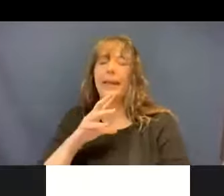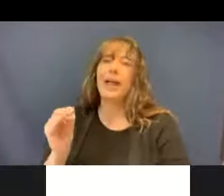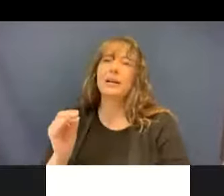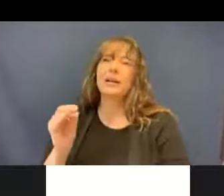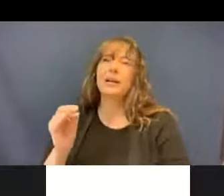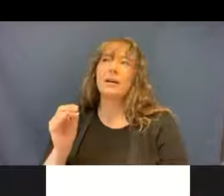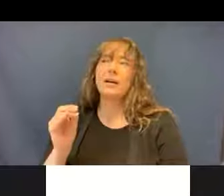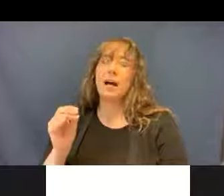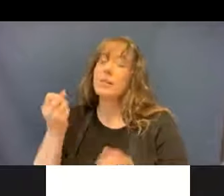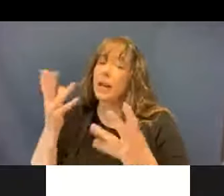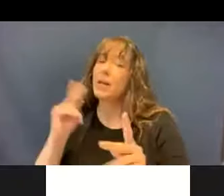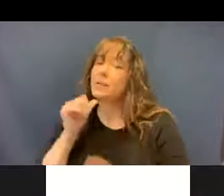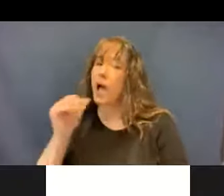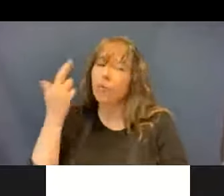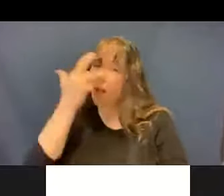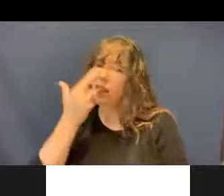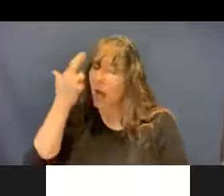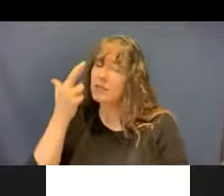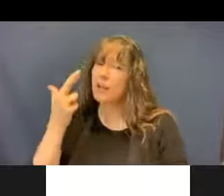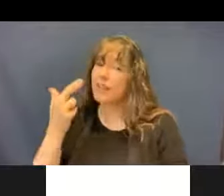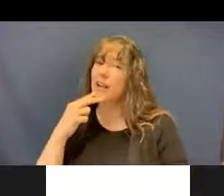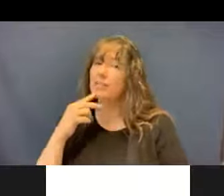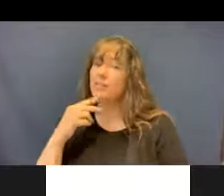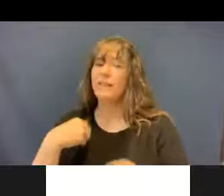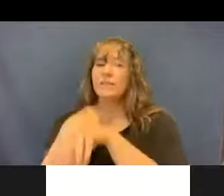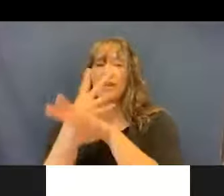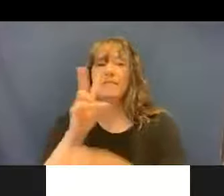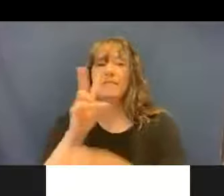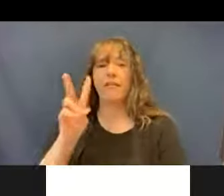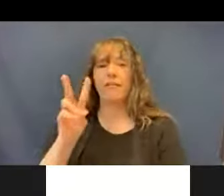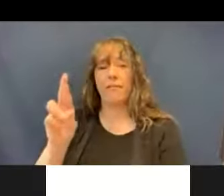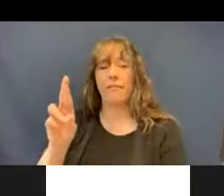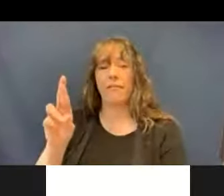of people aren't aware of is that there is video remote interpreting. And many times